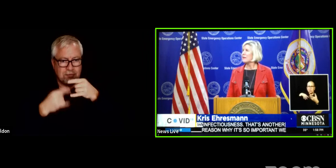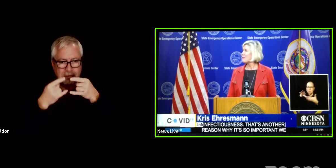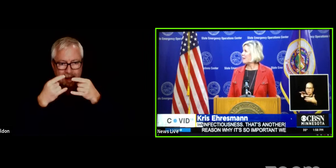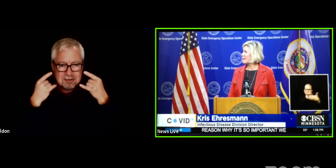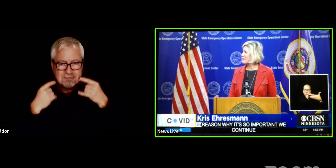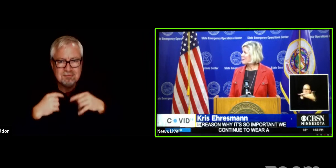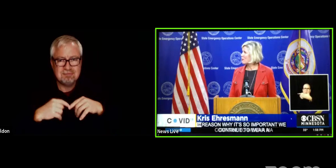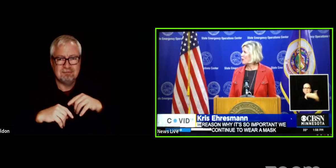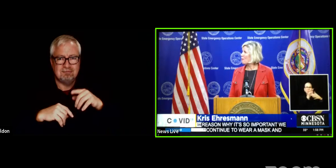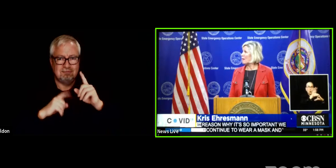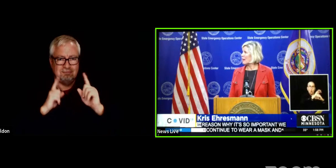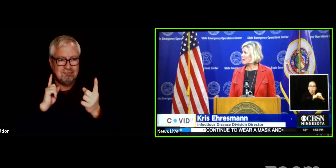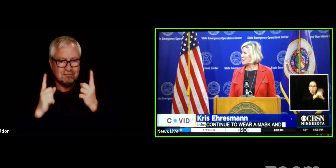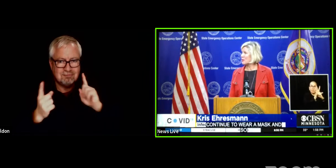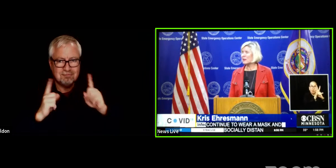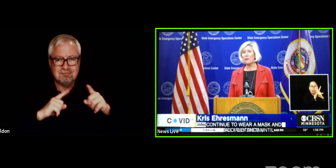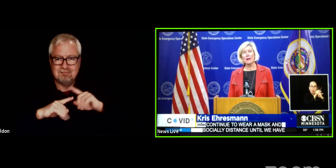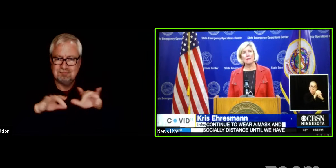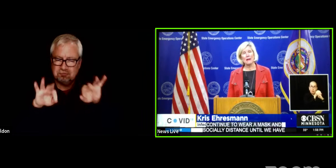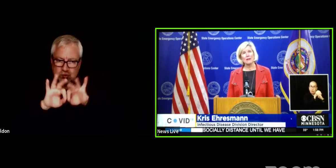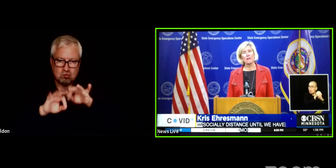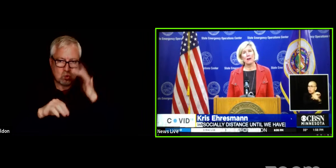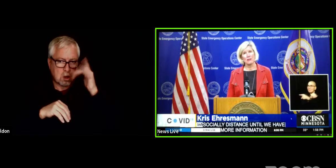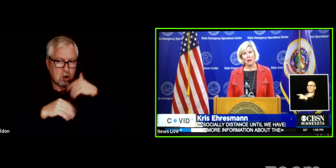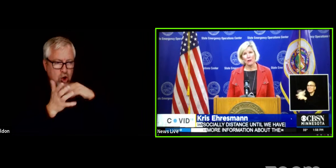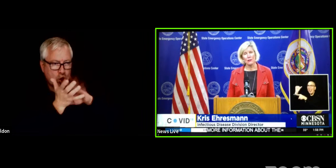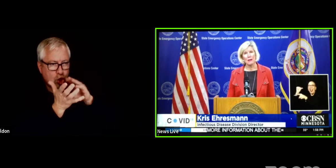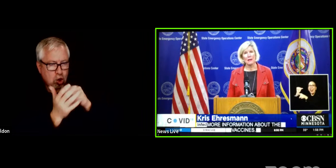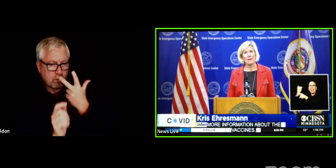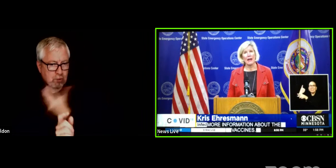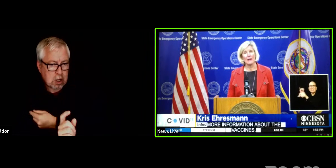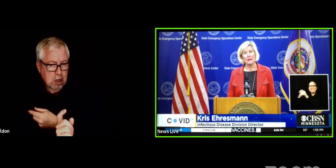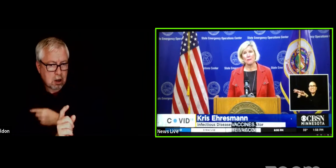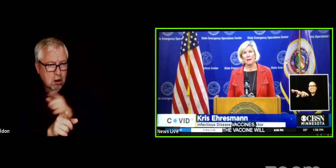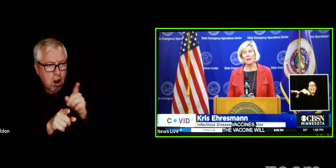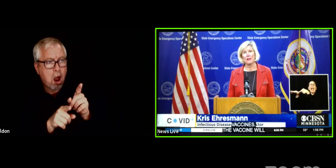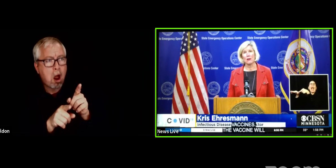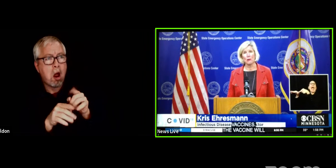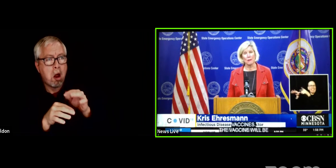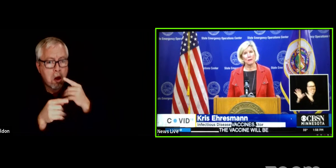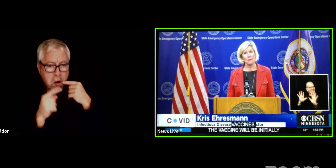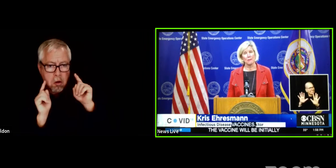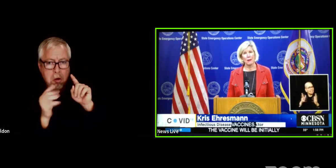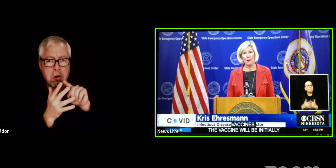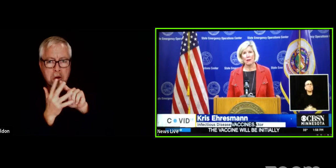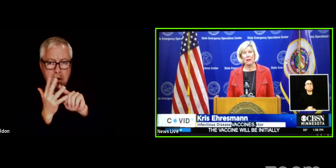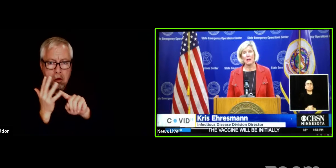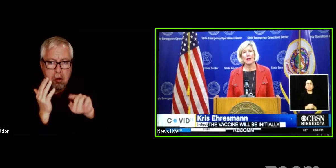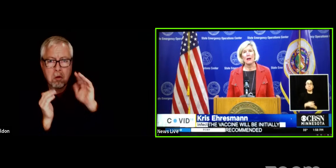THE VACCINES WILL BE INITIALLY RECOMMENDS FOR ADULTS BECAUSE THAT HAS BEEN THE GROUP THAT'S BEEN PRIMARILY PART